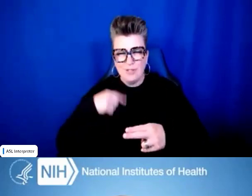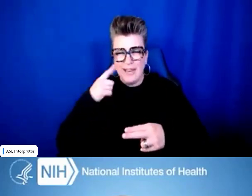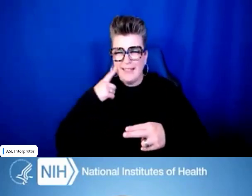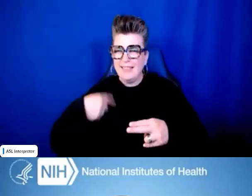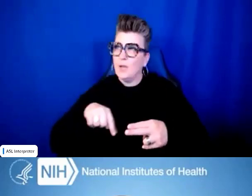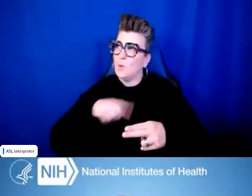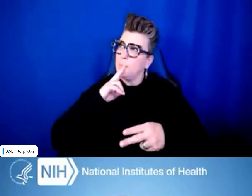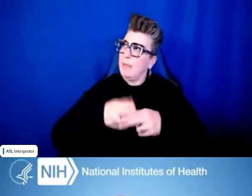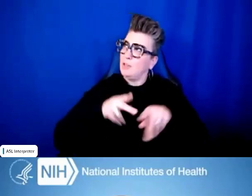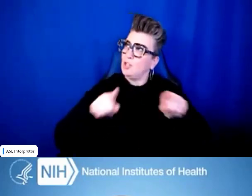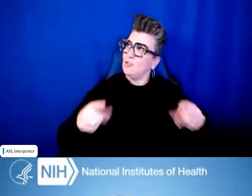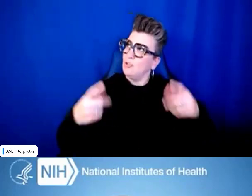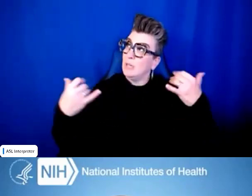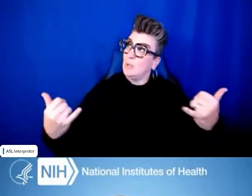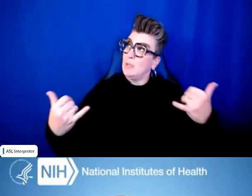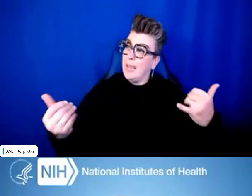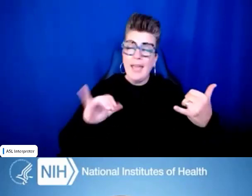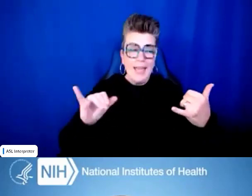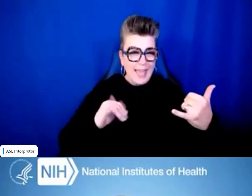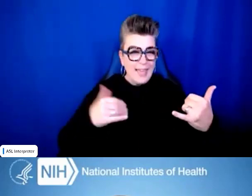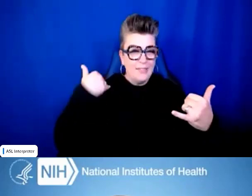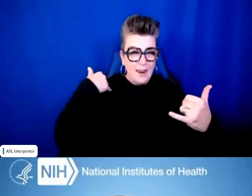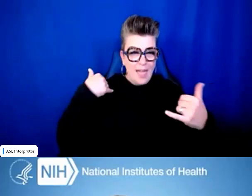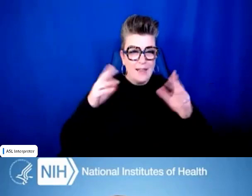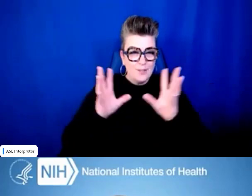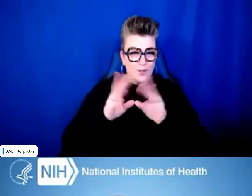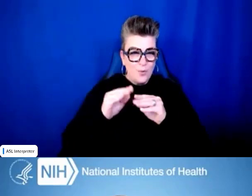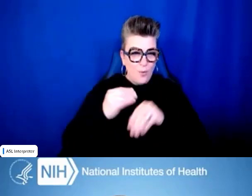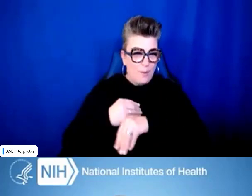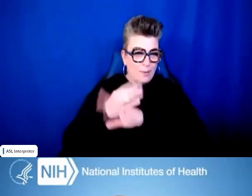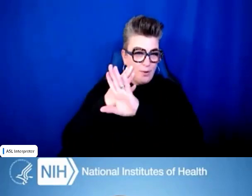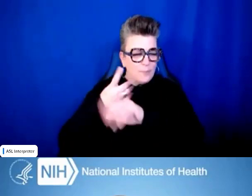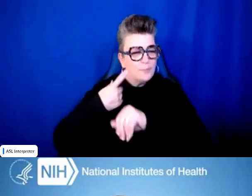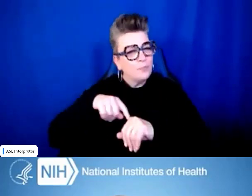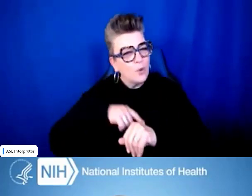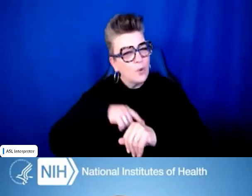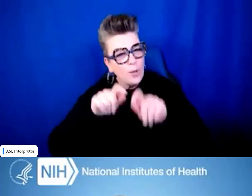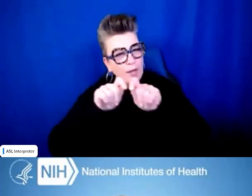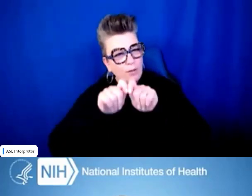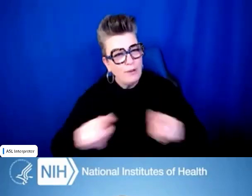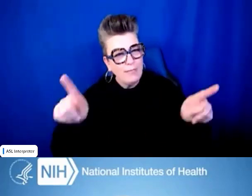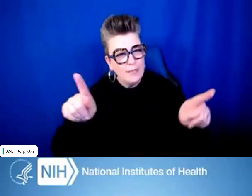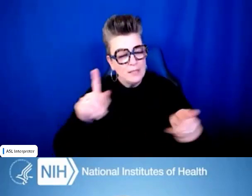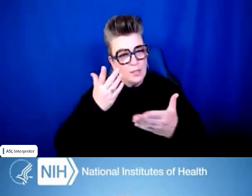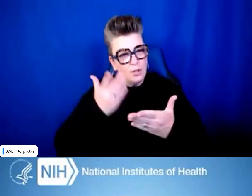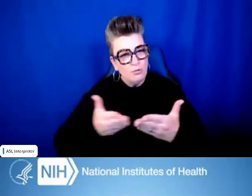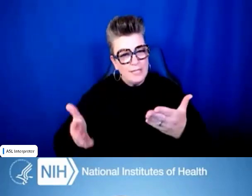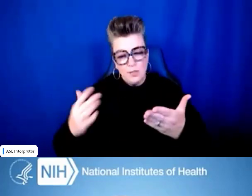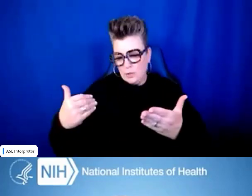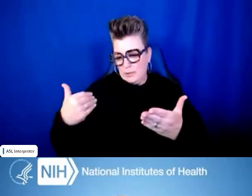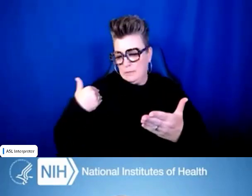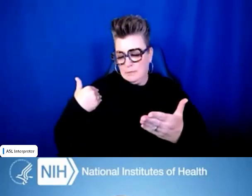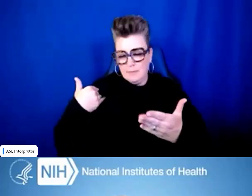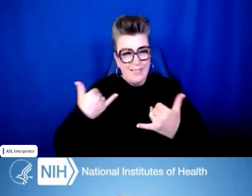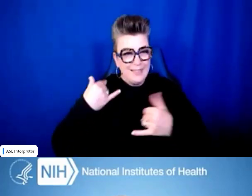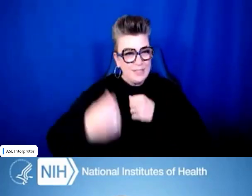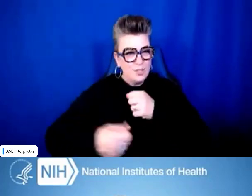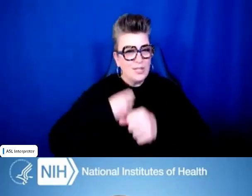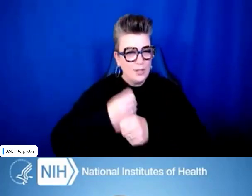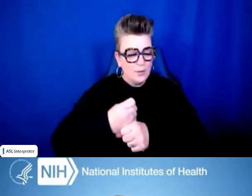and we probably mentioned it at the last one as well, but we did release a resource earlier this year that's intended to help sort of develop informed consent